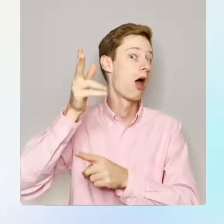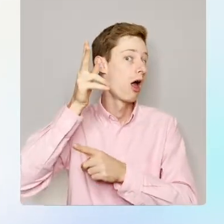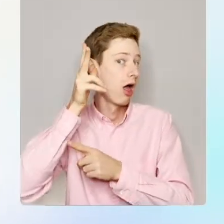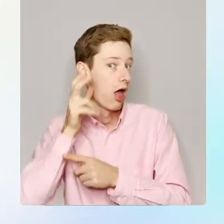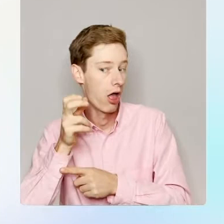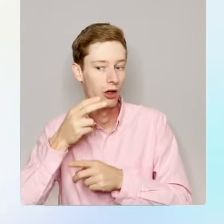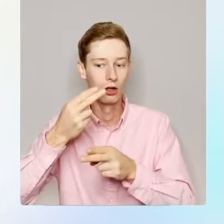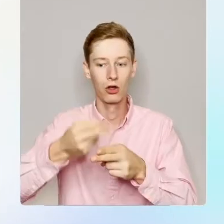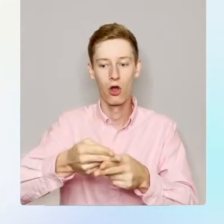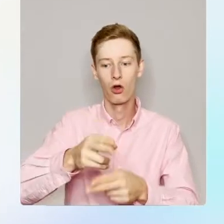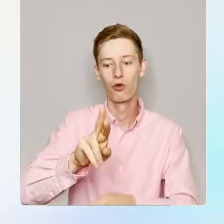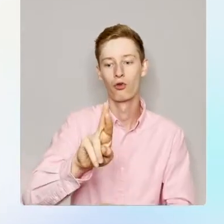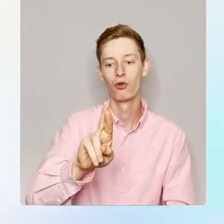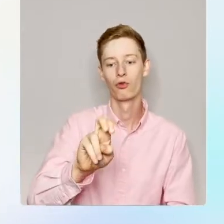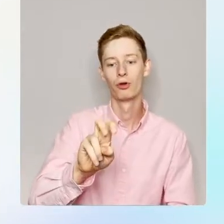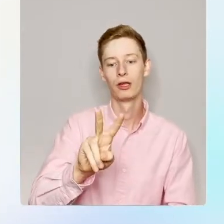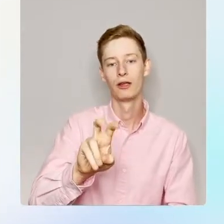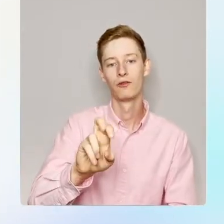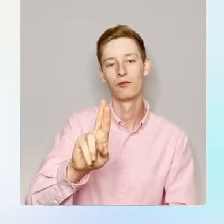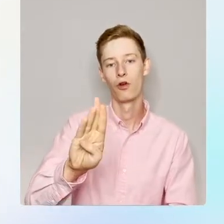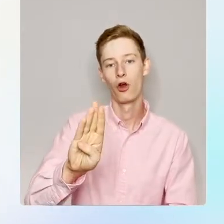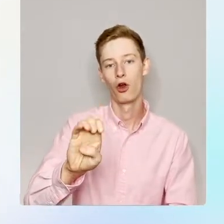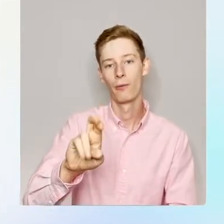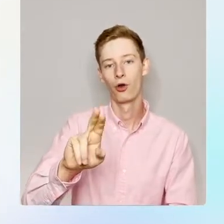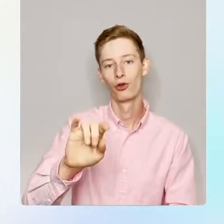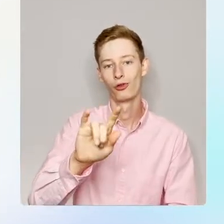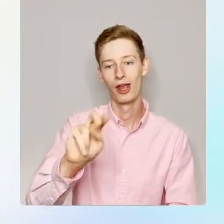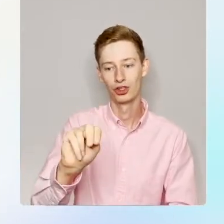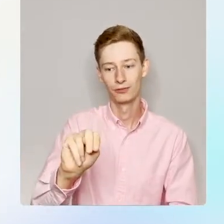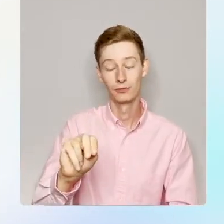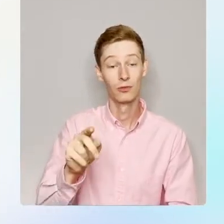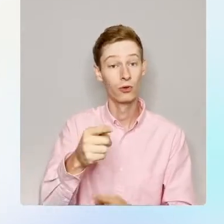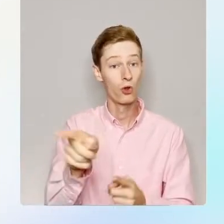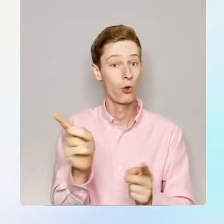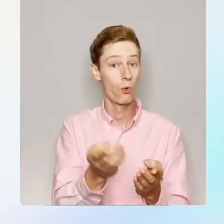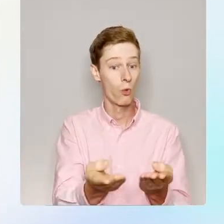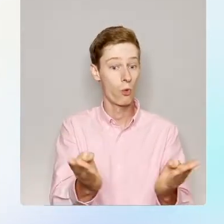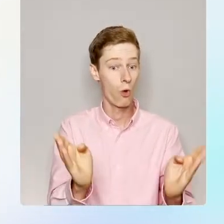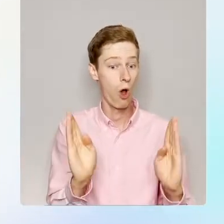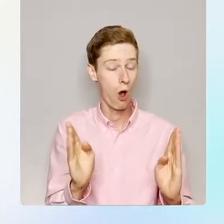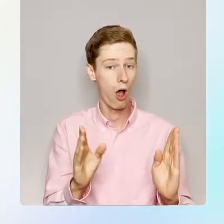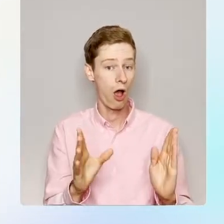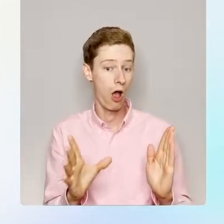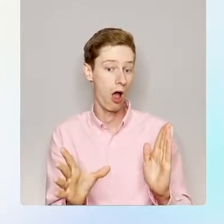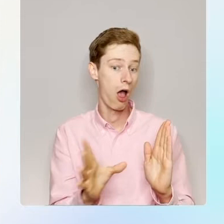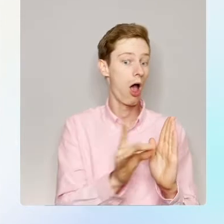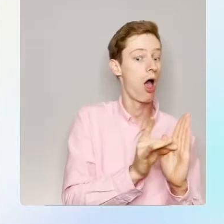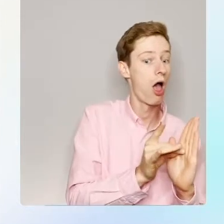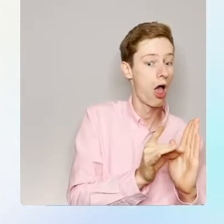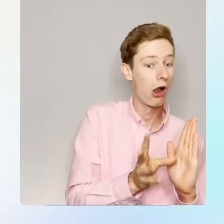The materials of the walls, ceilings, and floor will reflect or absorb sound waves in different ways,